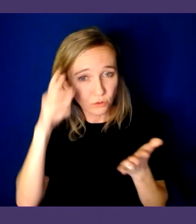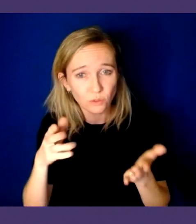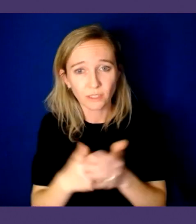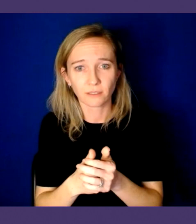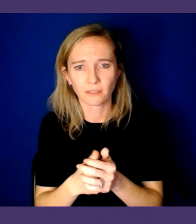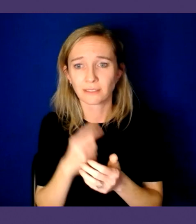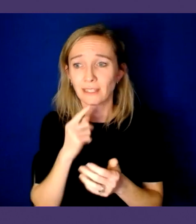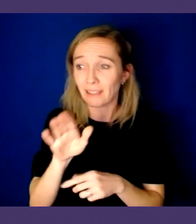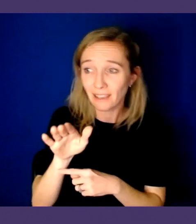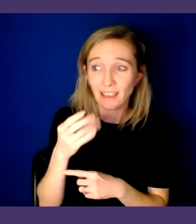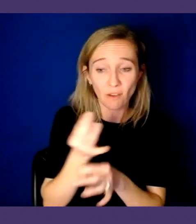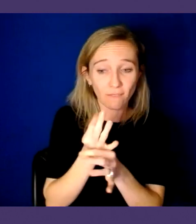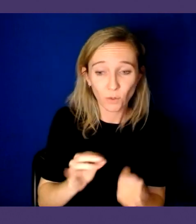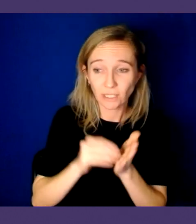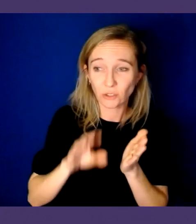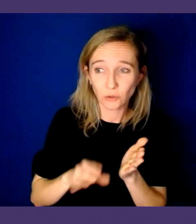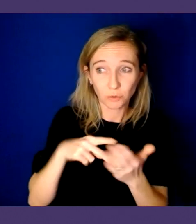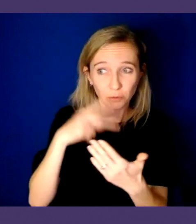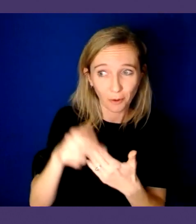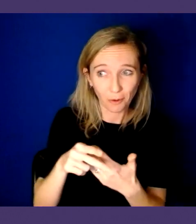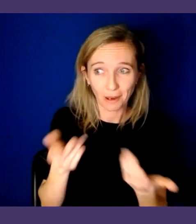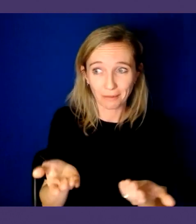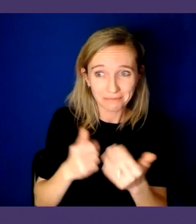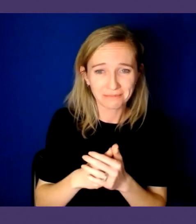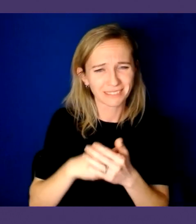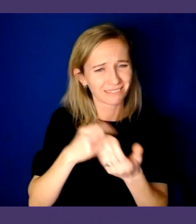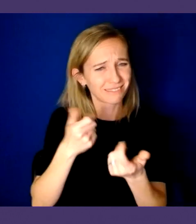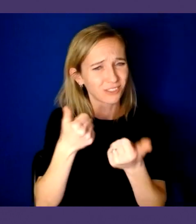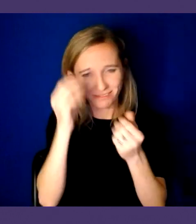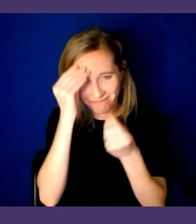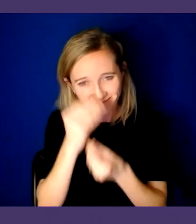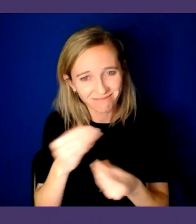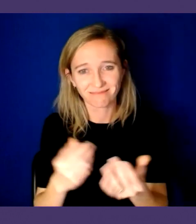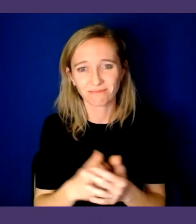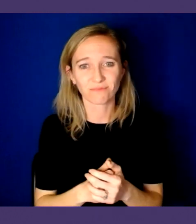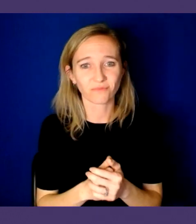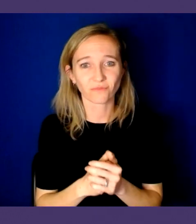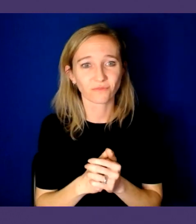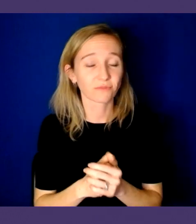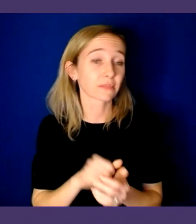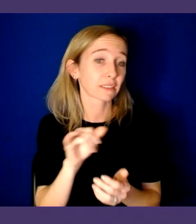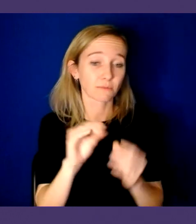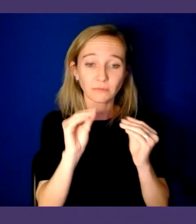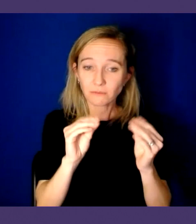and learn about this stuff, get it out there. Same with educators, we have a variety of programs